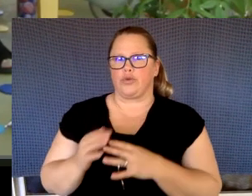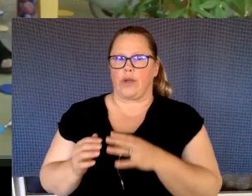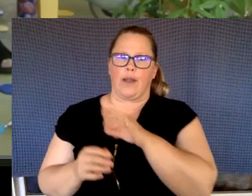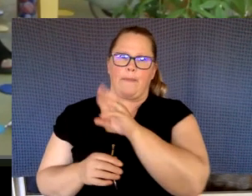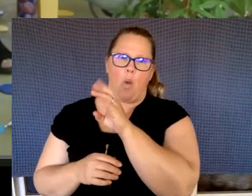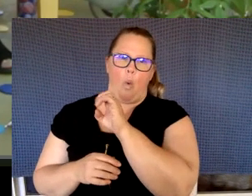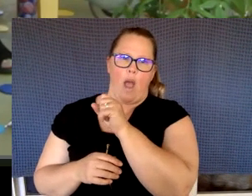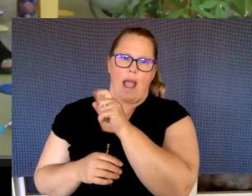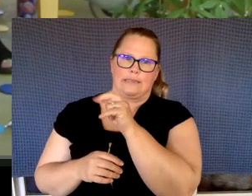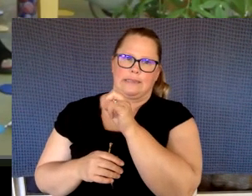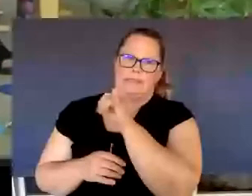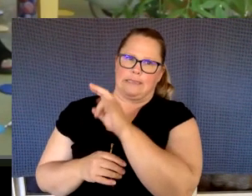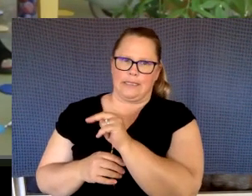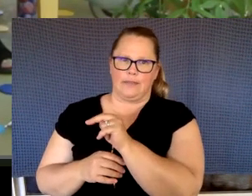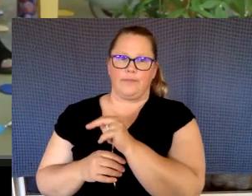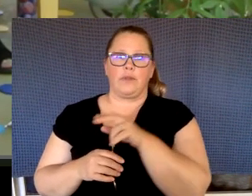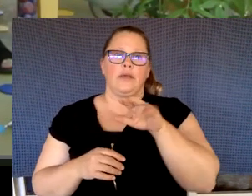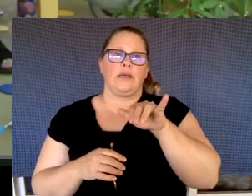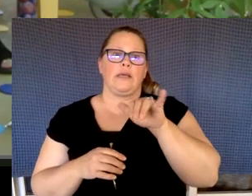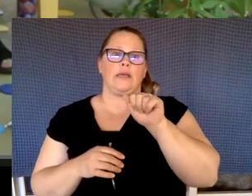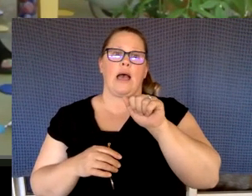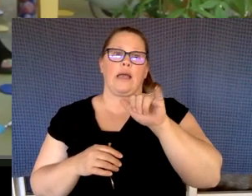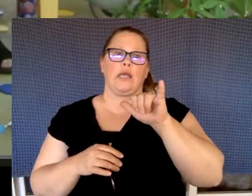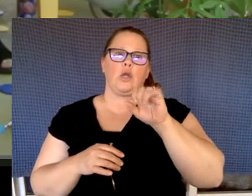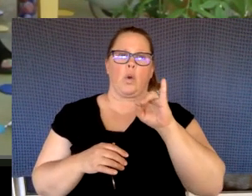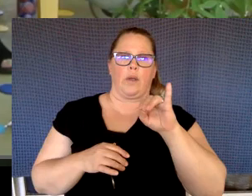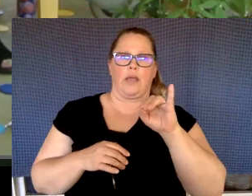And it's Yayoi Kusama From Here to Infinity. To